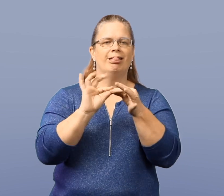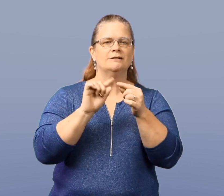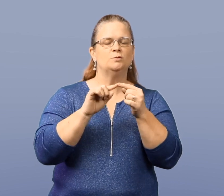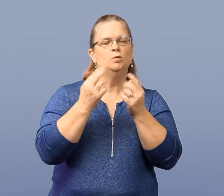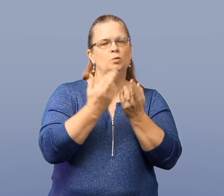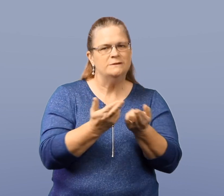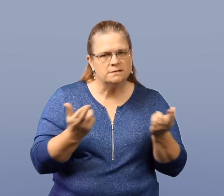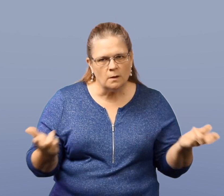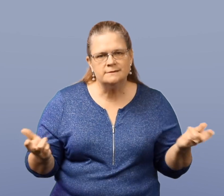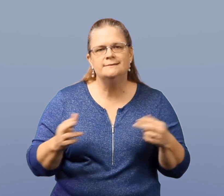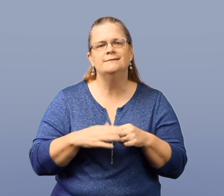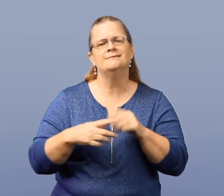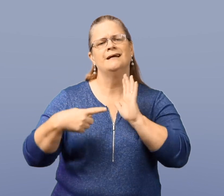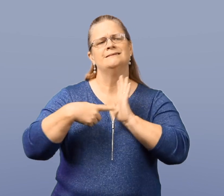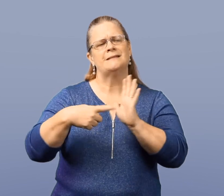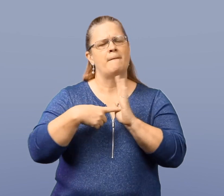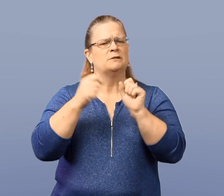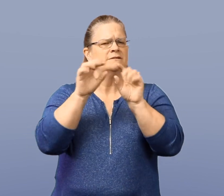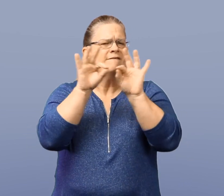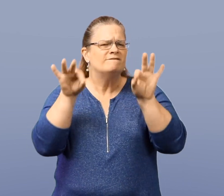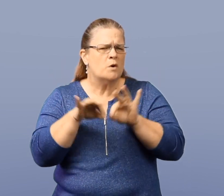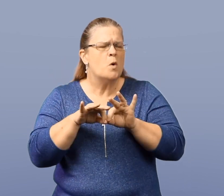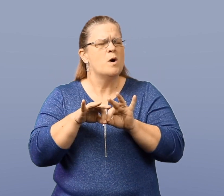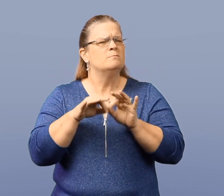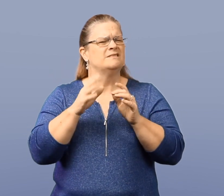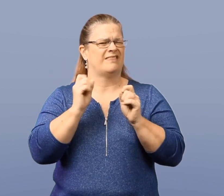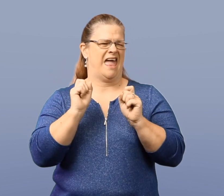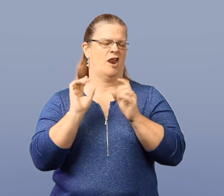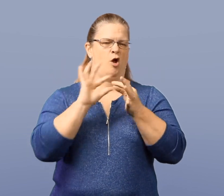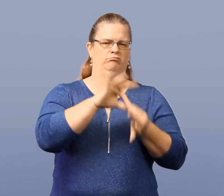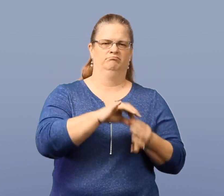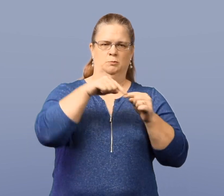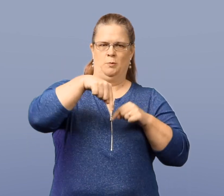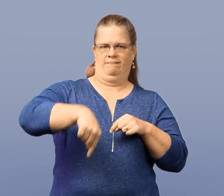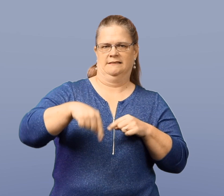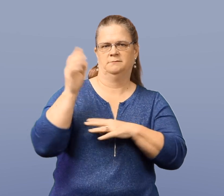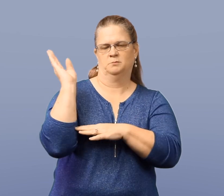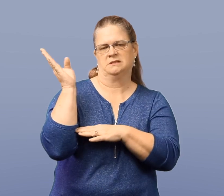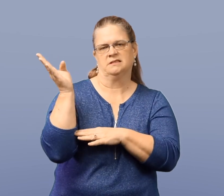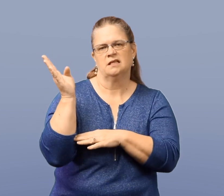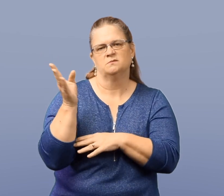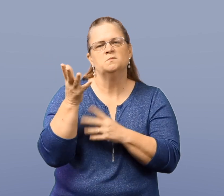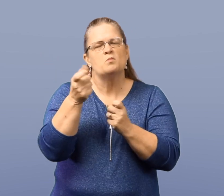links to resources, examples of forms, and other information relevant to the presentation,